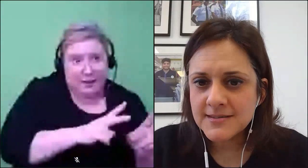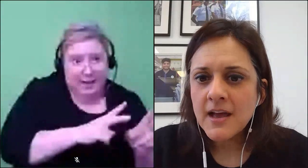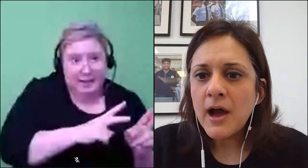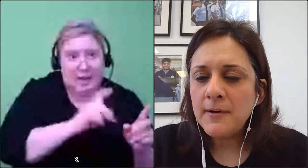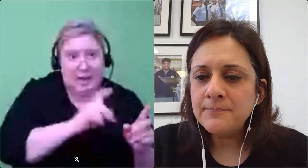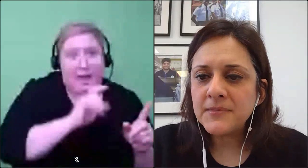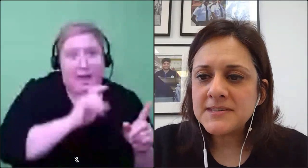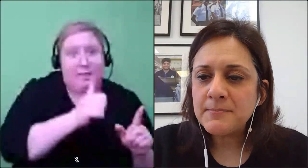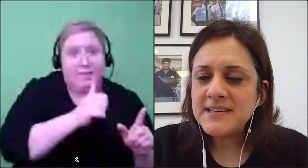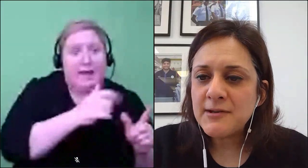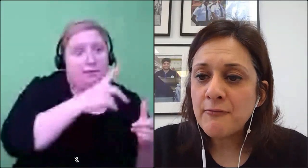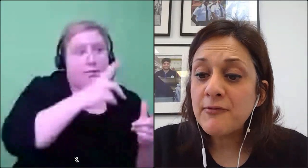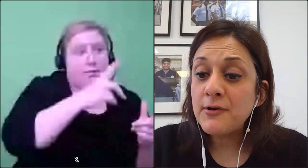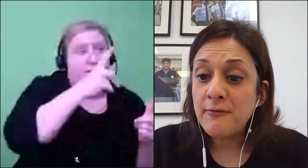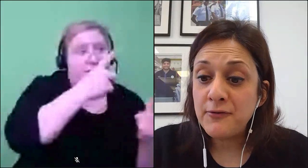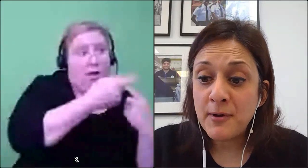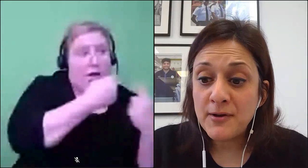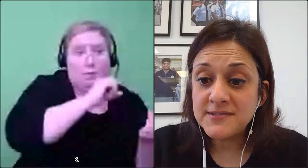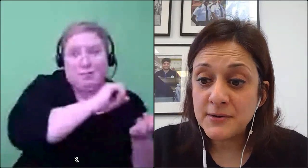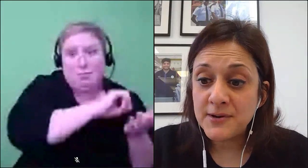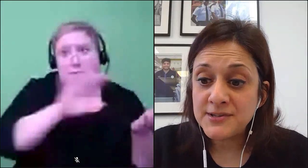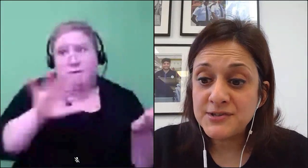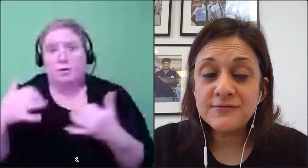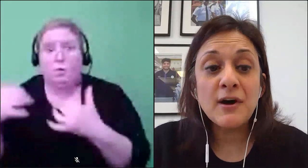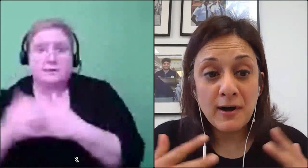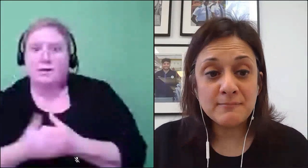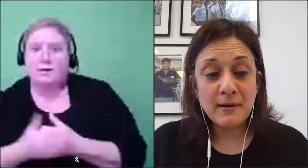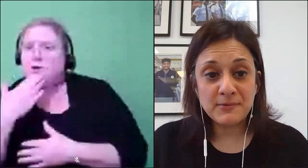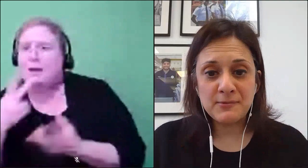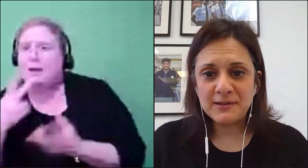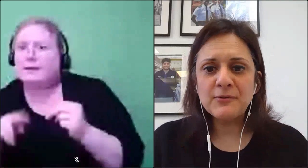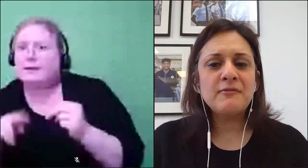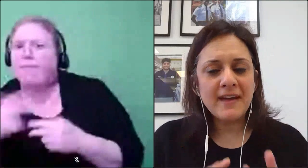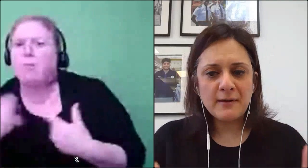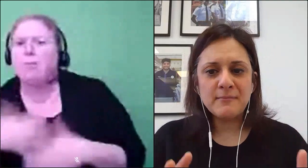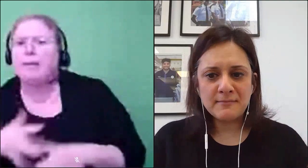So please don't feel if you've posted a question that I'm going to ignore it.